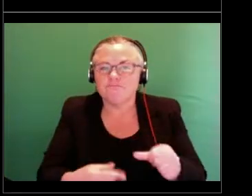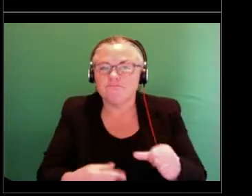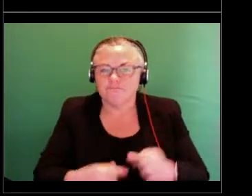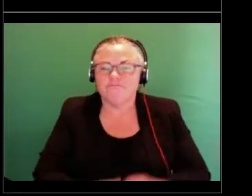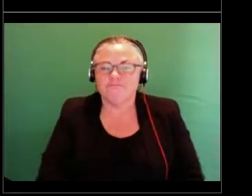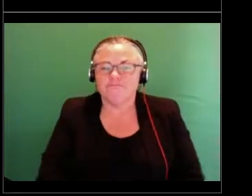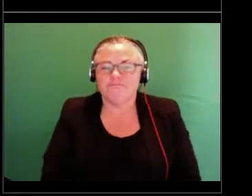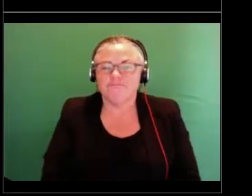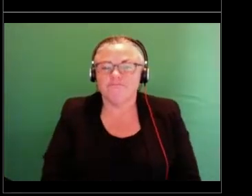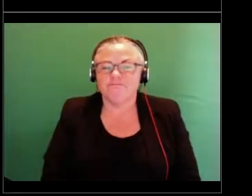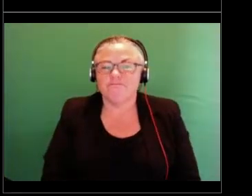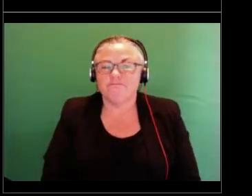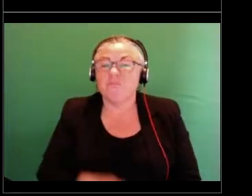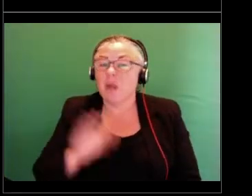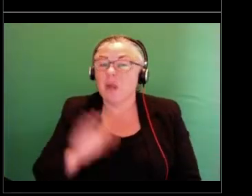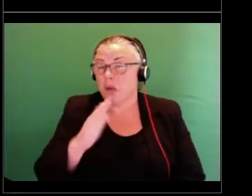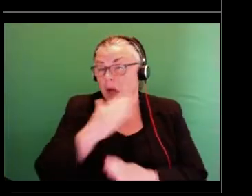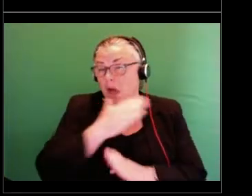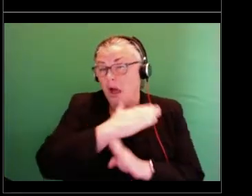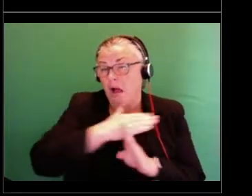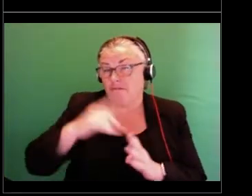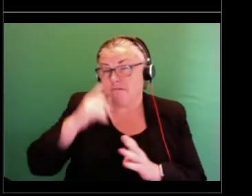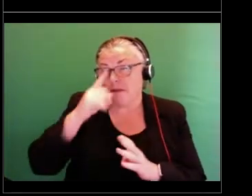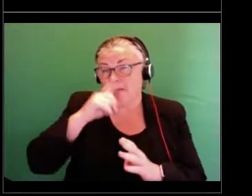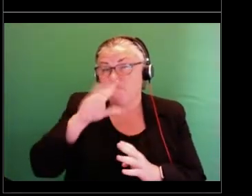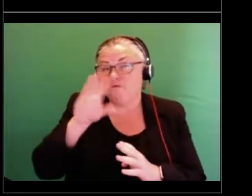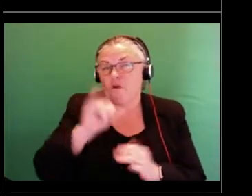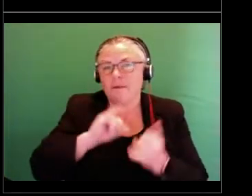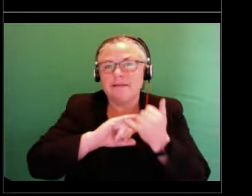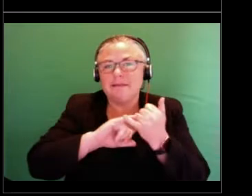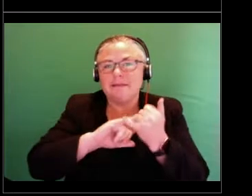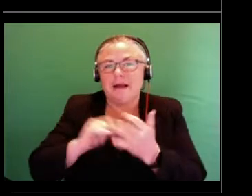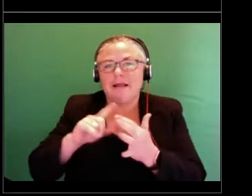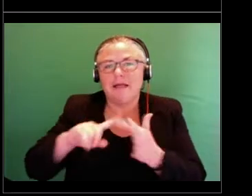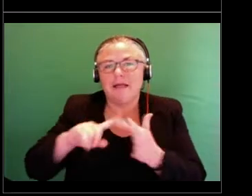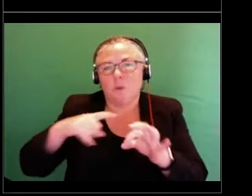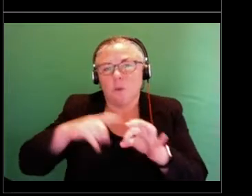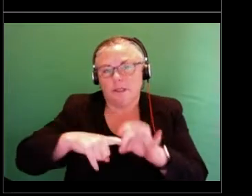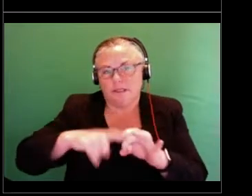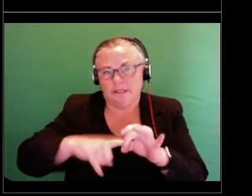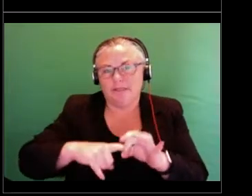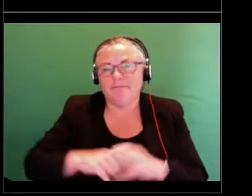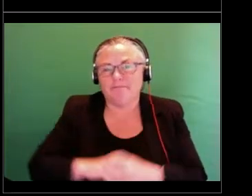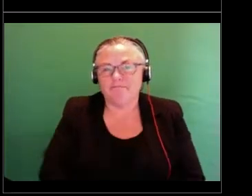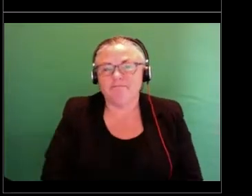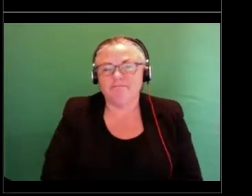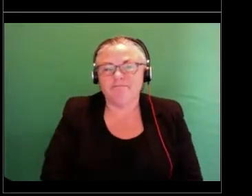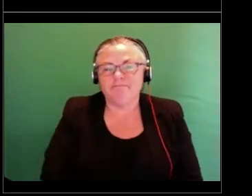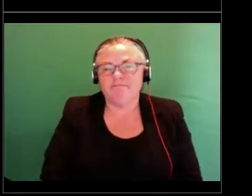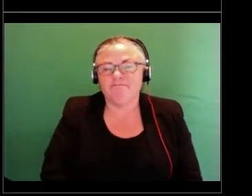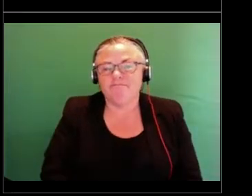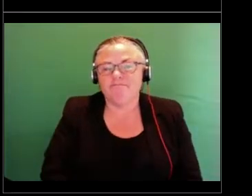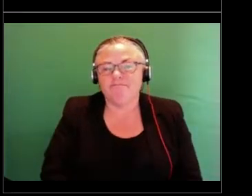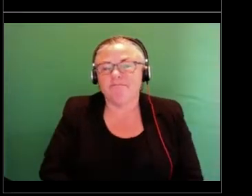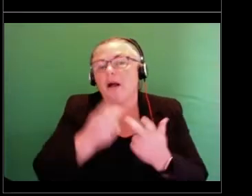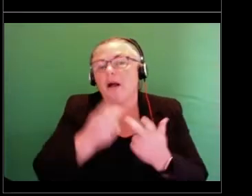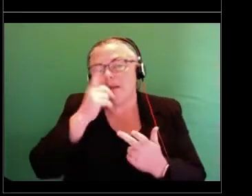Some of you may be aware of the service and have had clients that have previously used